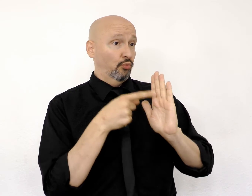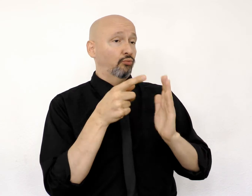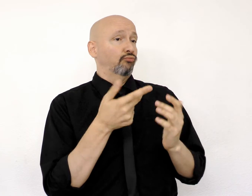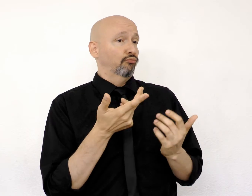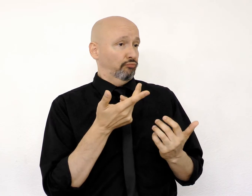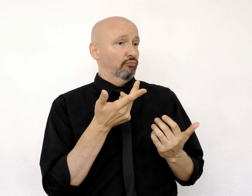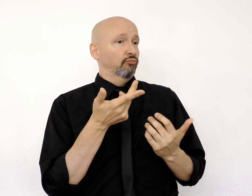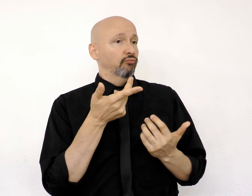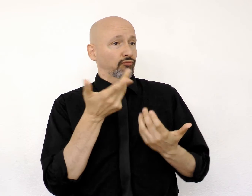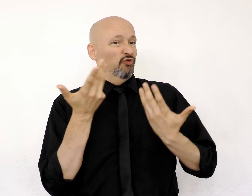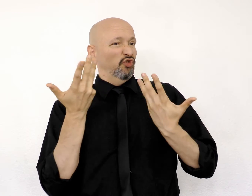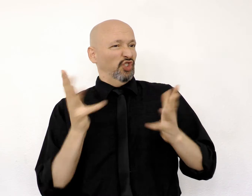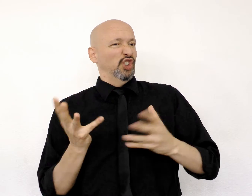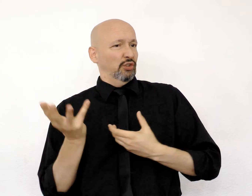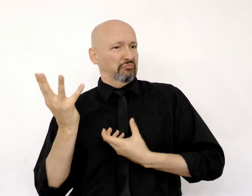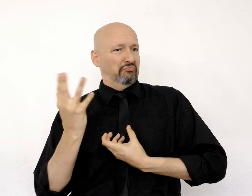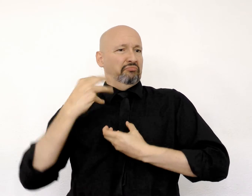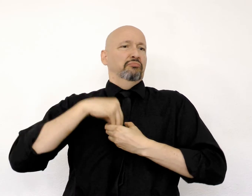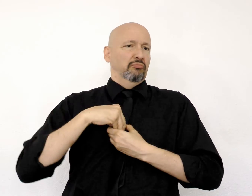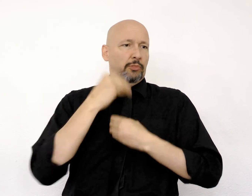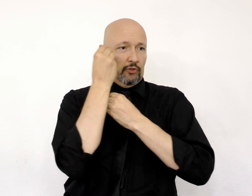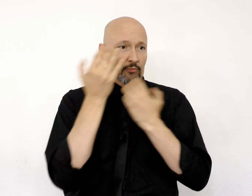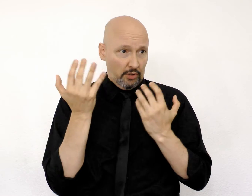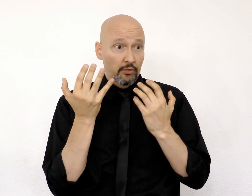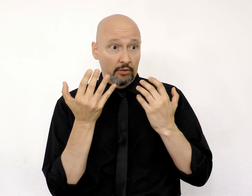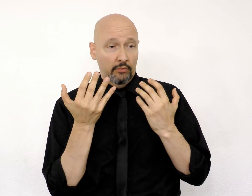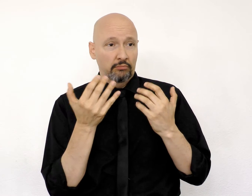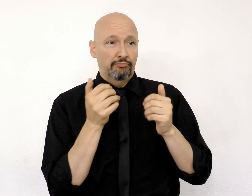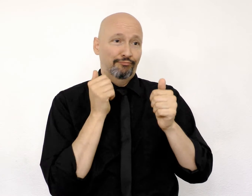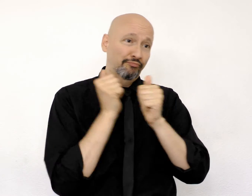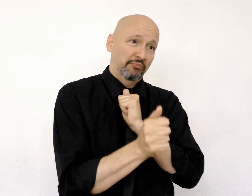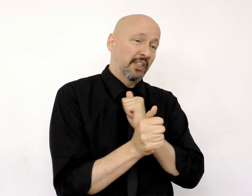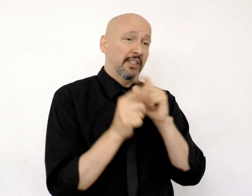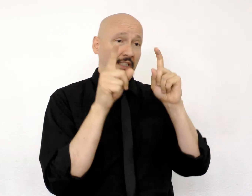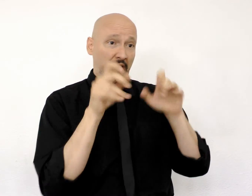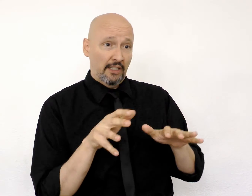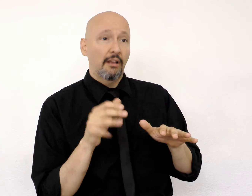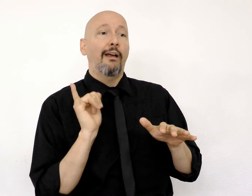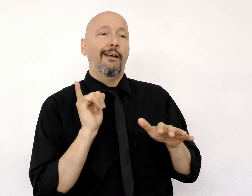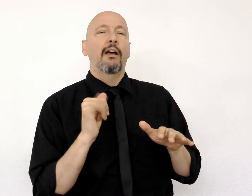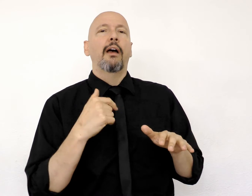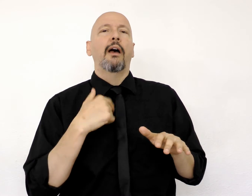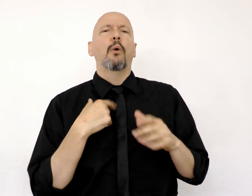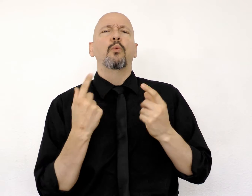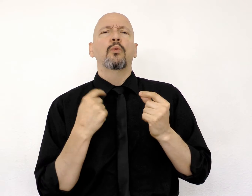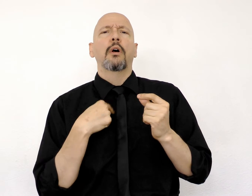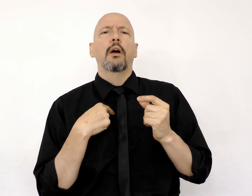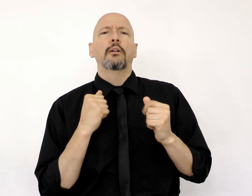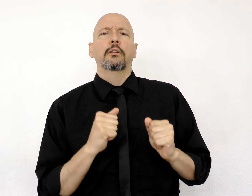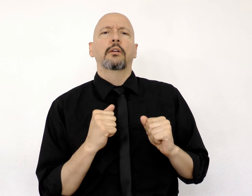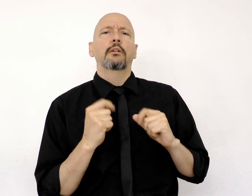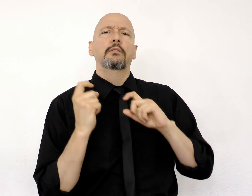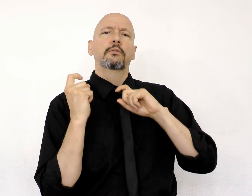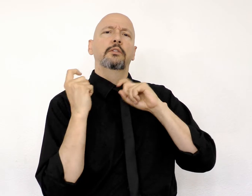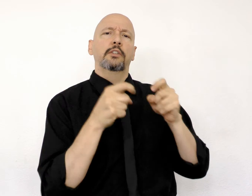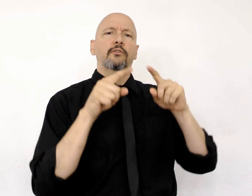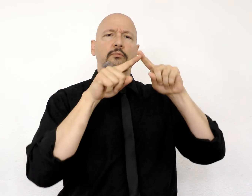(they can show that they have indeed internalized the information)